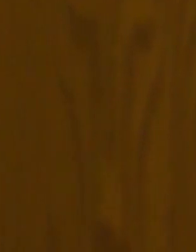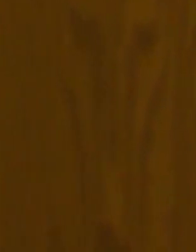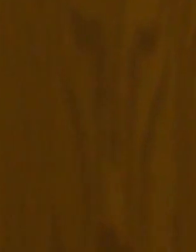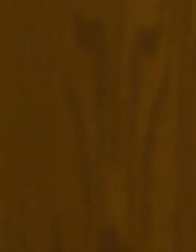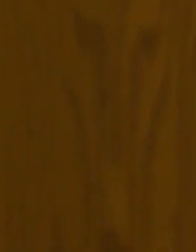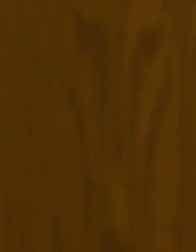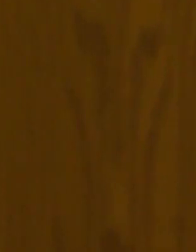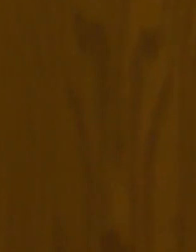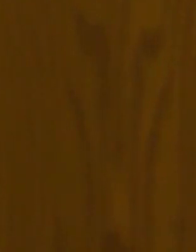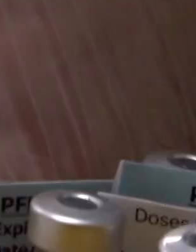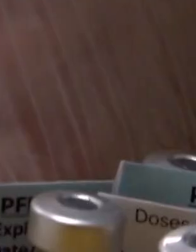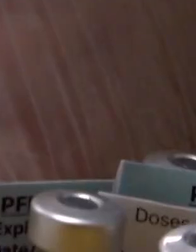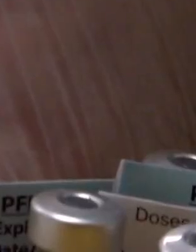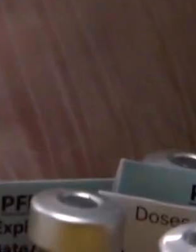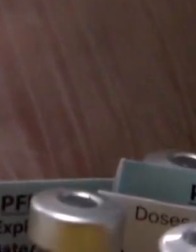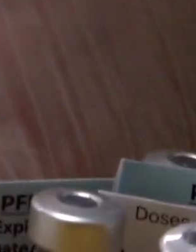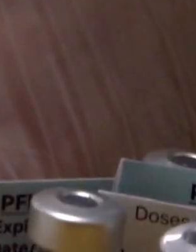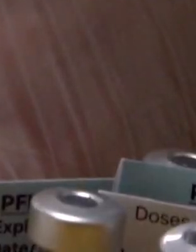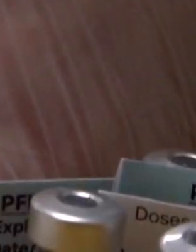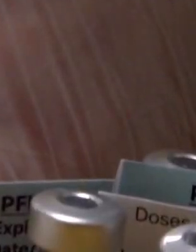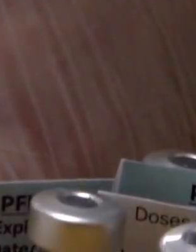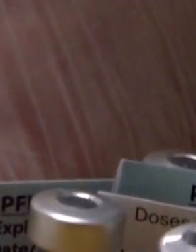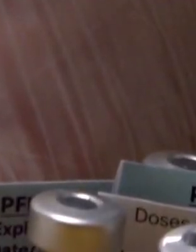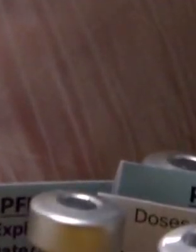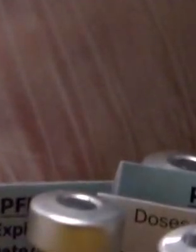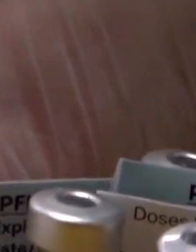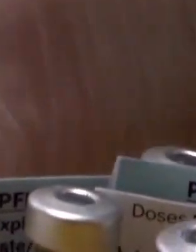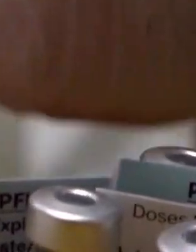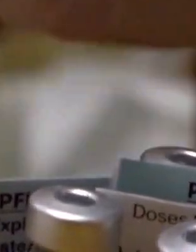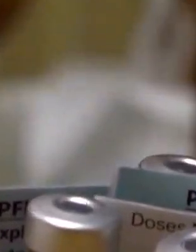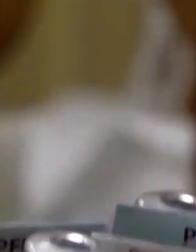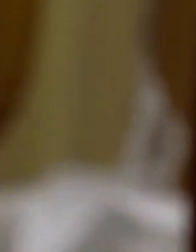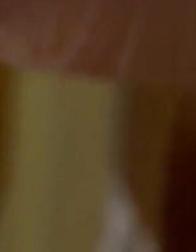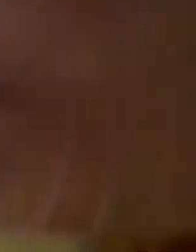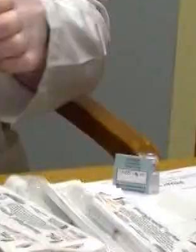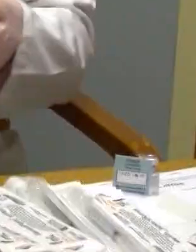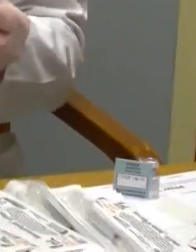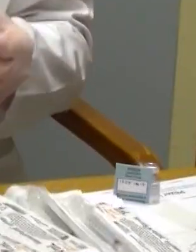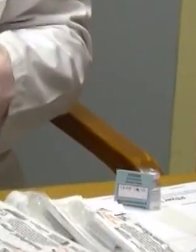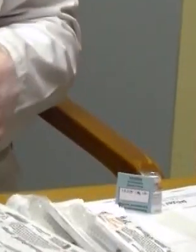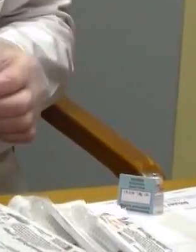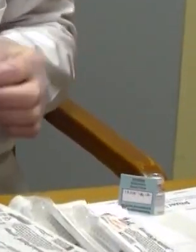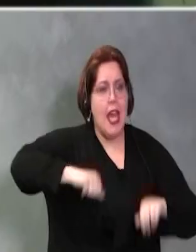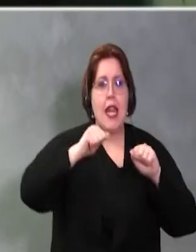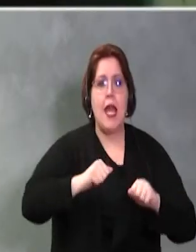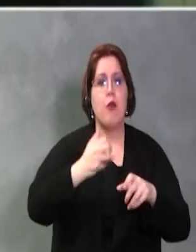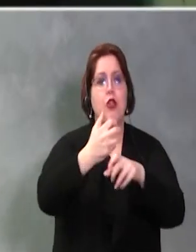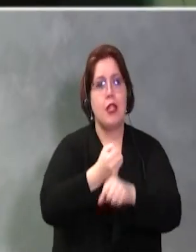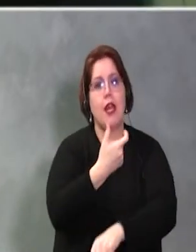WHERE SOMEONE IN THE SECOND GROUP WHERE SOMEONE IN THE SECOND GROUP MAY WHERE SOMEONE IN THE SECOND GROUP MAY STILL WHERE SOMEONE IN THE SECOND GROUP MAY STILL BE WHERE SOMEONE IN THE SECOND GROUP MAY STILL BE ABLE WHERE SOMEONE IN THE SECOND GROUP MAY STILL BE ABLE TO WHERE SOMEONE IN THE SECOND GROUP MAY STILL BE ABLE TO GET GROUP MAY STILL BE ABLE TO GET GROUP MAY STILL BE ABLE TO GET A GROUP MAY STILL BE ABLE TO GET A VACCINE GROUP MAY STILL BE ABLE TO GET A VACCINE NOW GROUP MAY STILL BE ABLE TO GET A VACCINE NOW WITH GROUP MAY STILL BE ABLE TO GET A VACCINE NOW WITH A GROUP MAY STILL BE ABLE TO GET A VACCINE NOW WITH A FEW GROUP MAY STILL BE ABLE TO GET A VACCINE NOW WITH A FEW RARE A VACCINE NOW WITH A FEW RARE A VACCINE NOW WITH A FEW RARE EXCEPTIONS. EXCEPTIONS. EXCEPTIONS. >> EXCEPTIONS. >> THAT EXCEPTIONS. >> THAT POPULATION